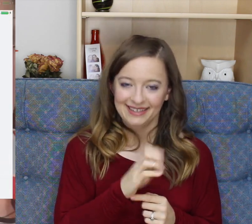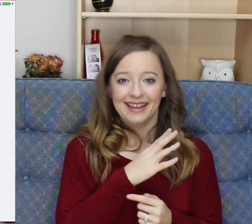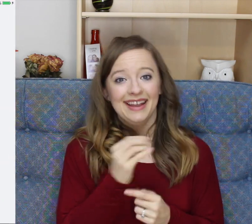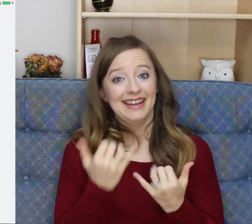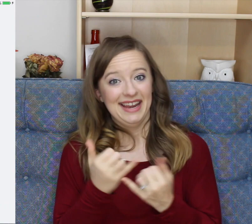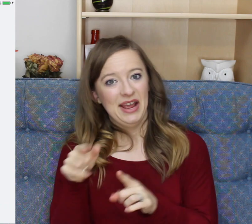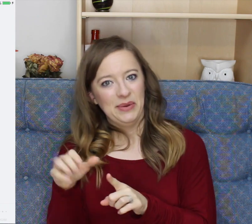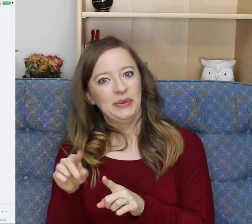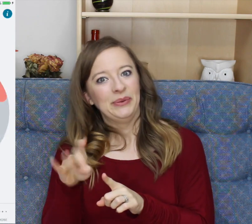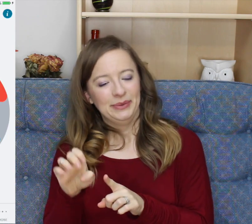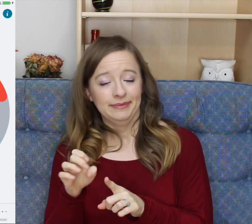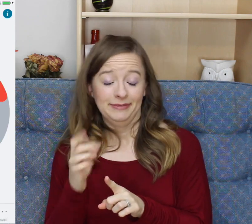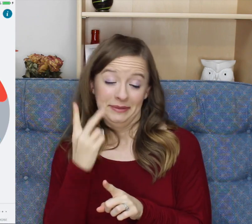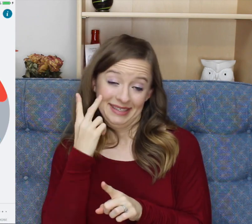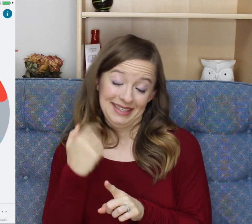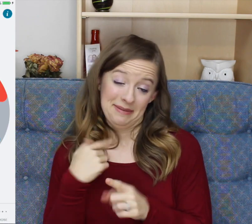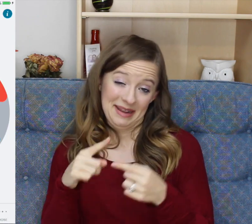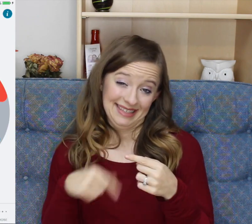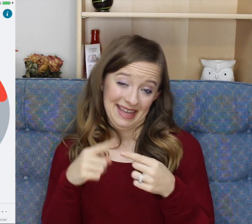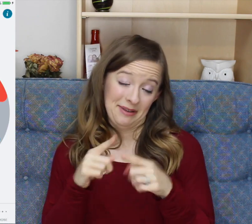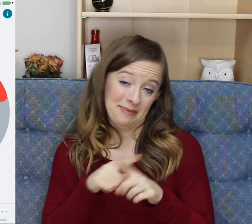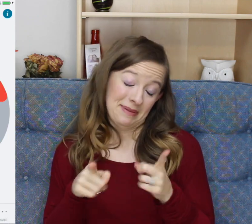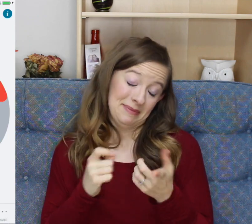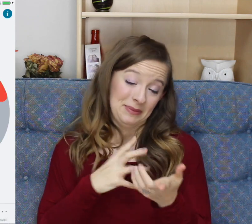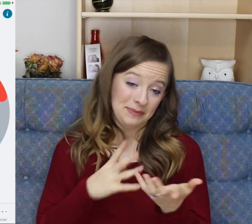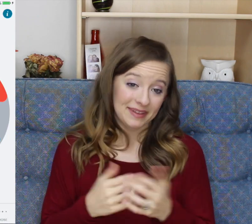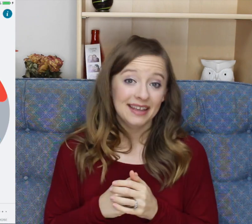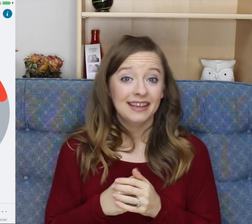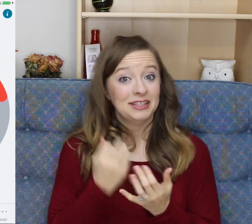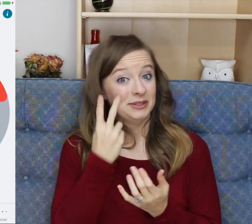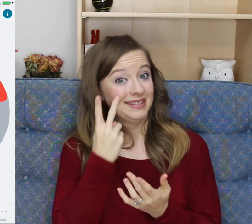which you will be able to see my cycle when you see this, but it's cool. So as you can see,